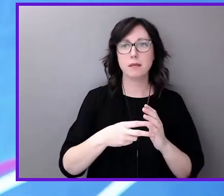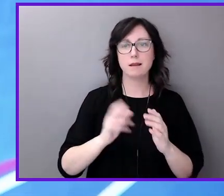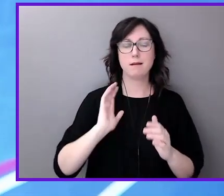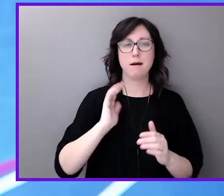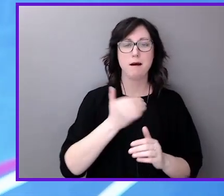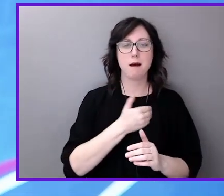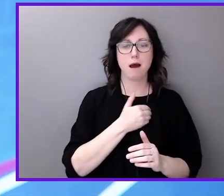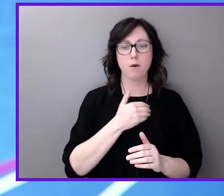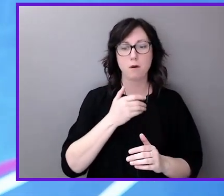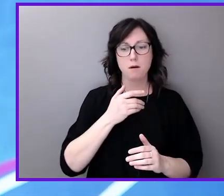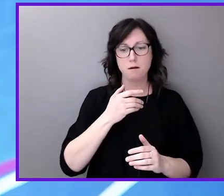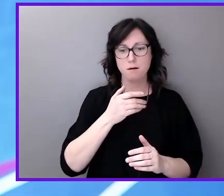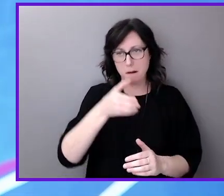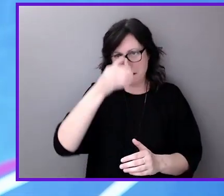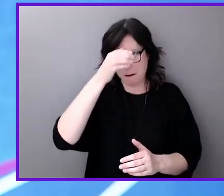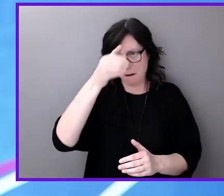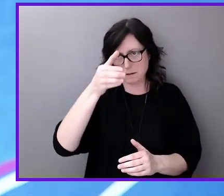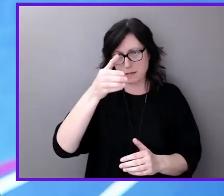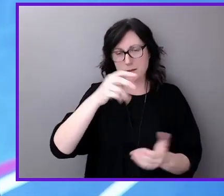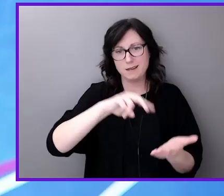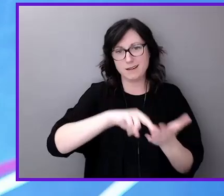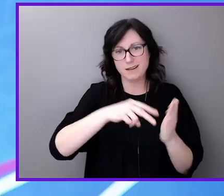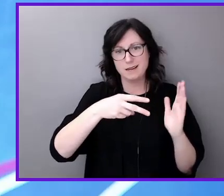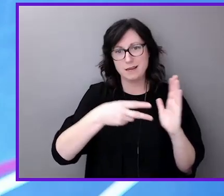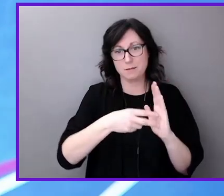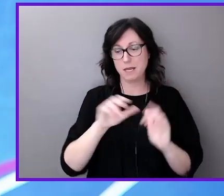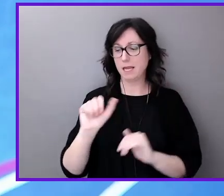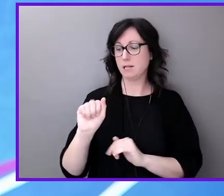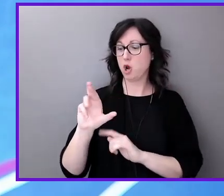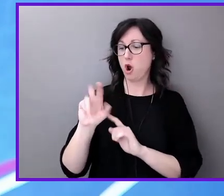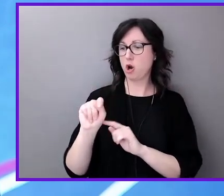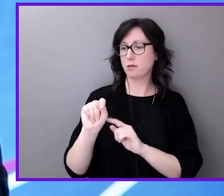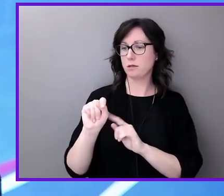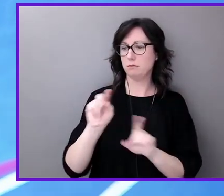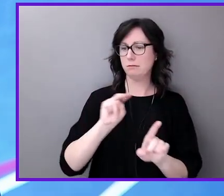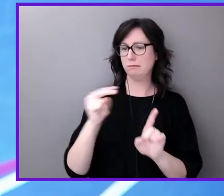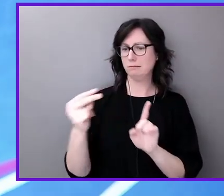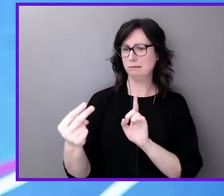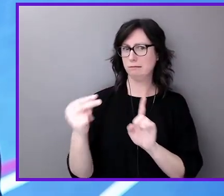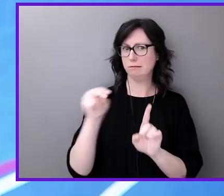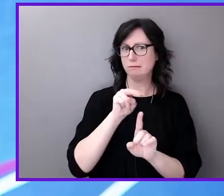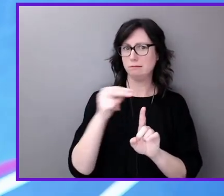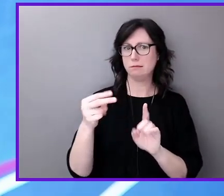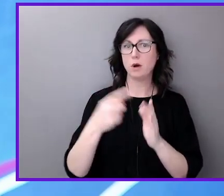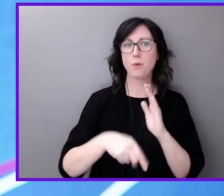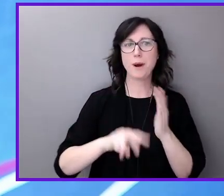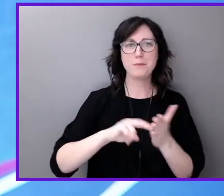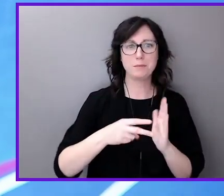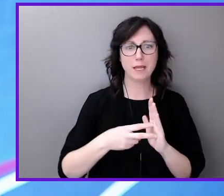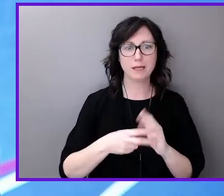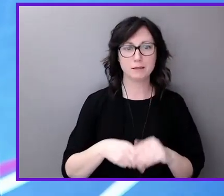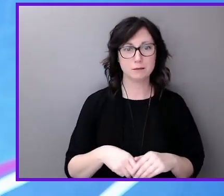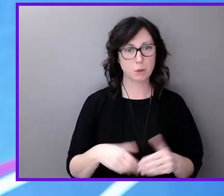understanding of what constitutes art, which is a big thing for an arts council.